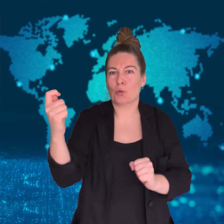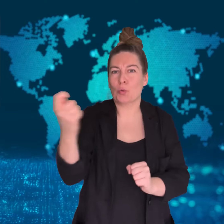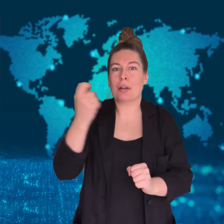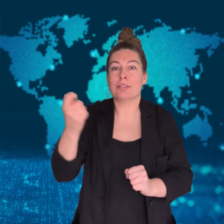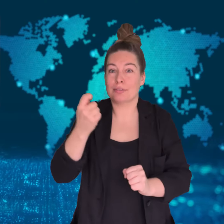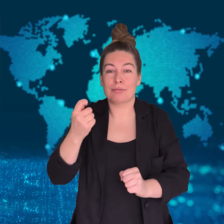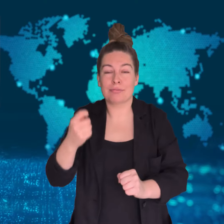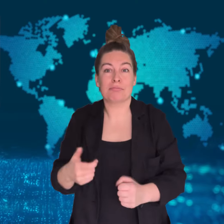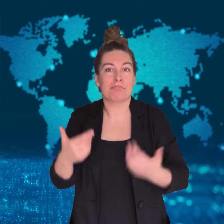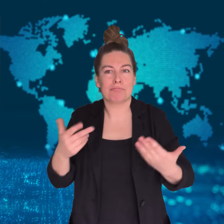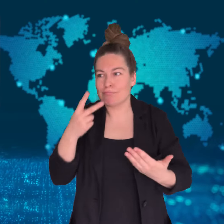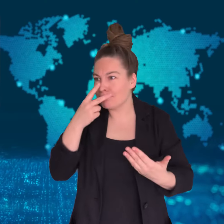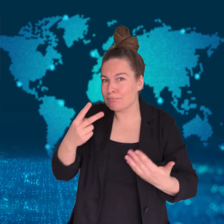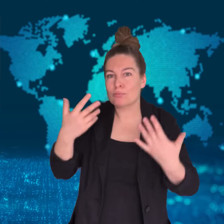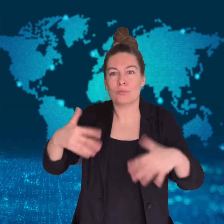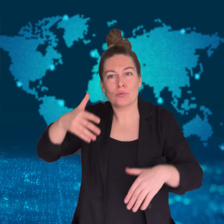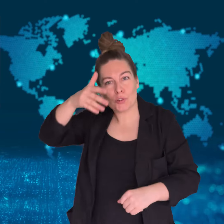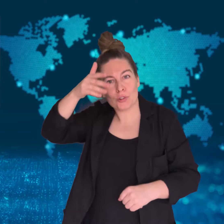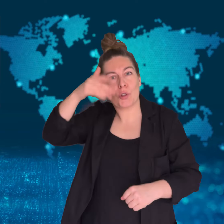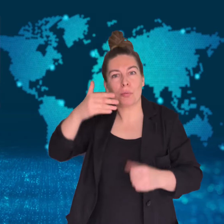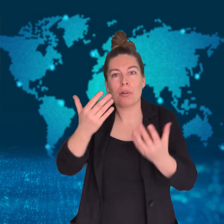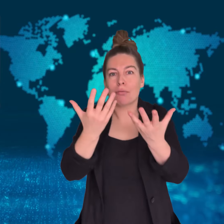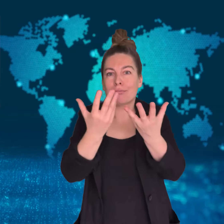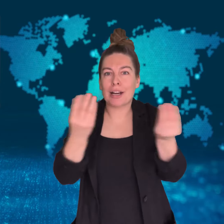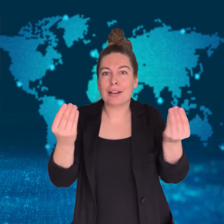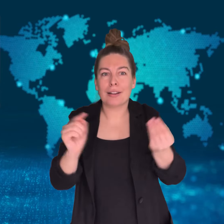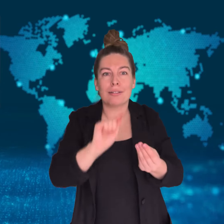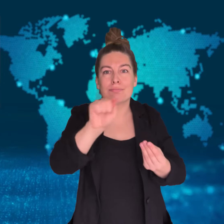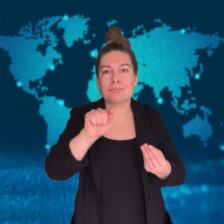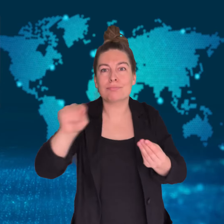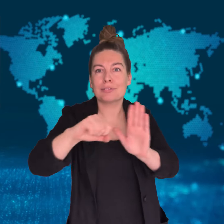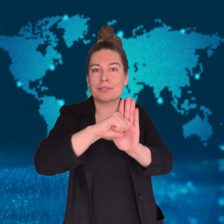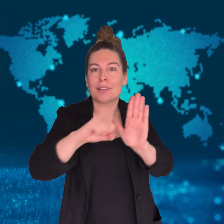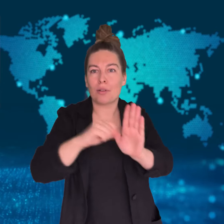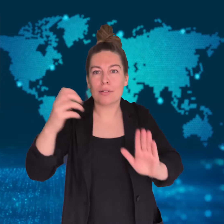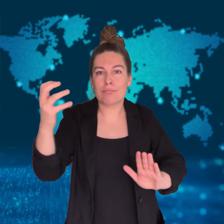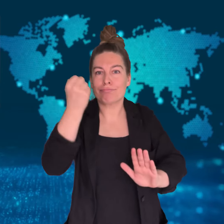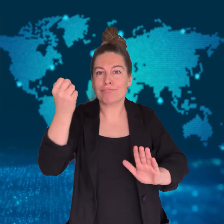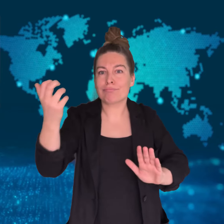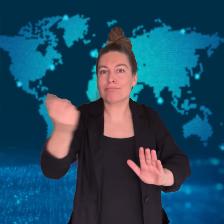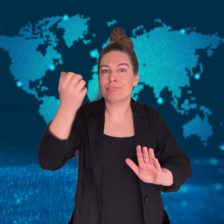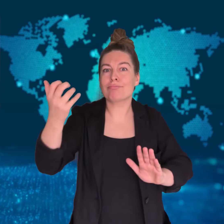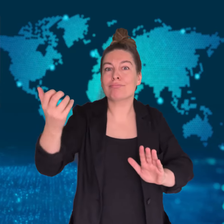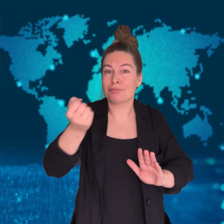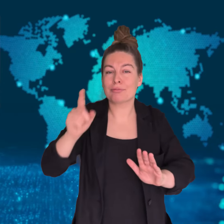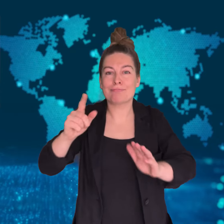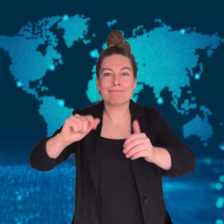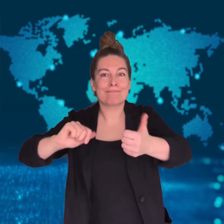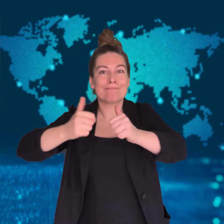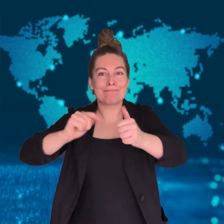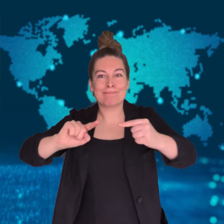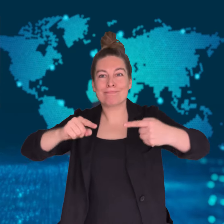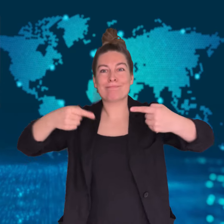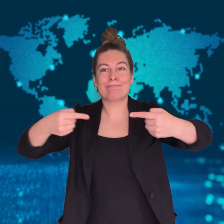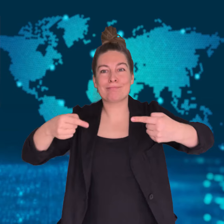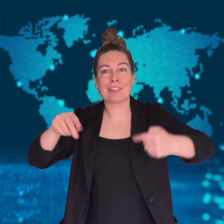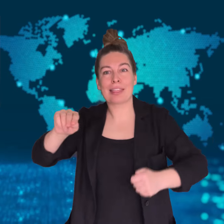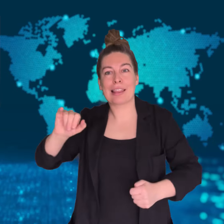Trump ended up emerging victorious in many states,